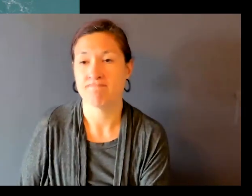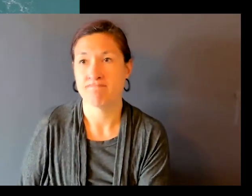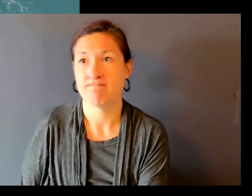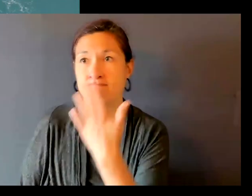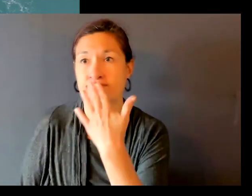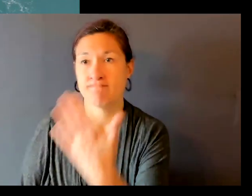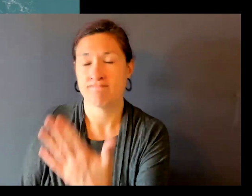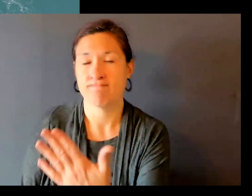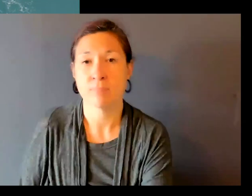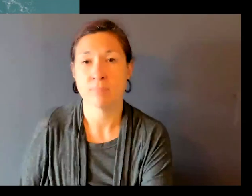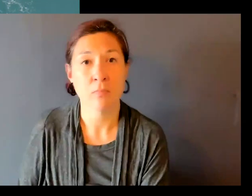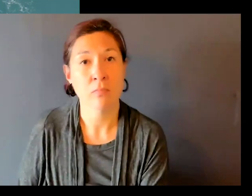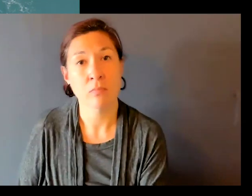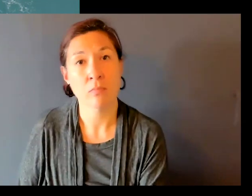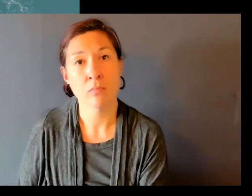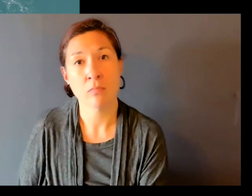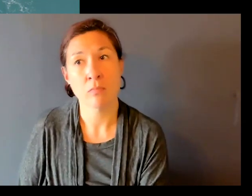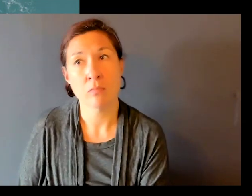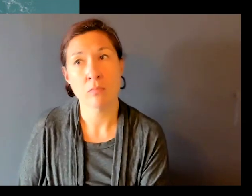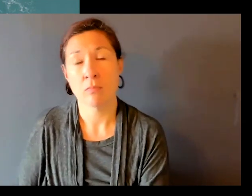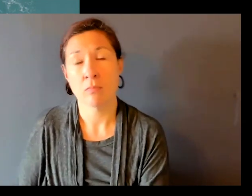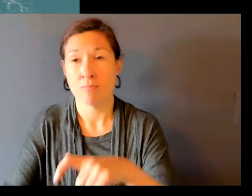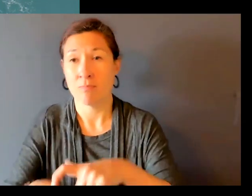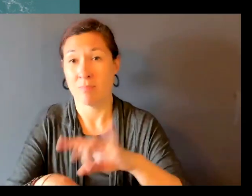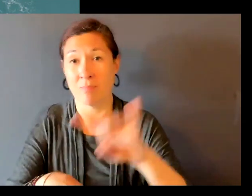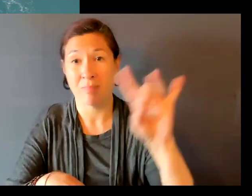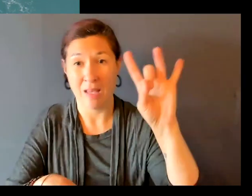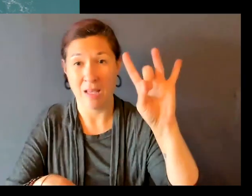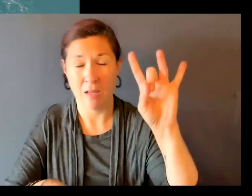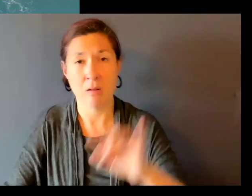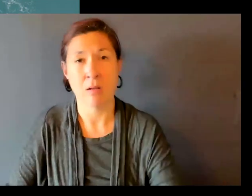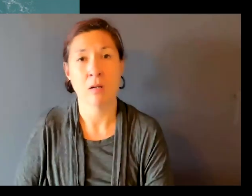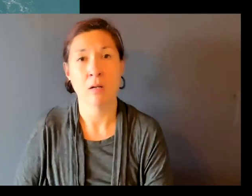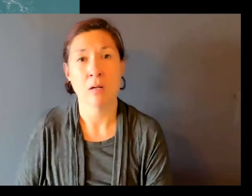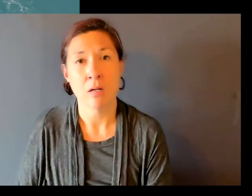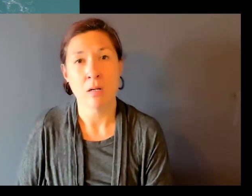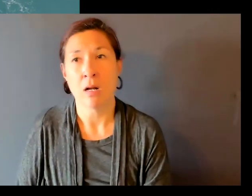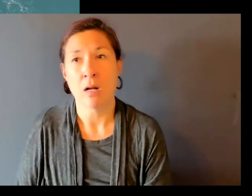We have an opportunity to set standards. There is an easy way to do it. The administration just awarded through the EPA millions of dollars for this initiative. I know we can do this. And we can set an example to the entire country. Thank you very much.